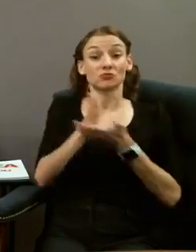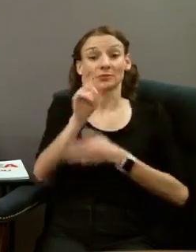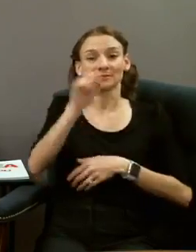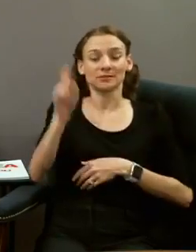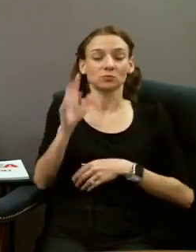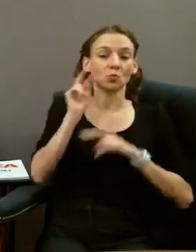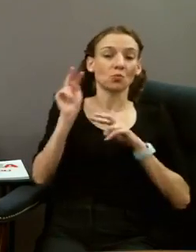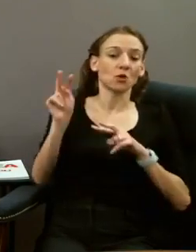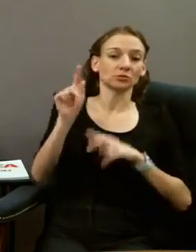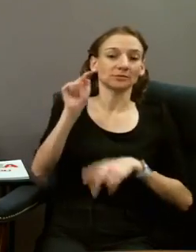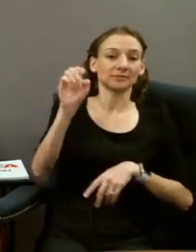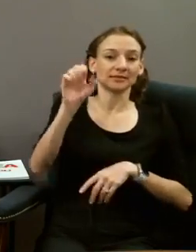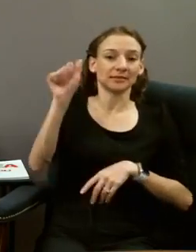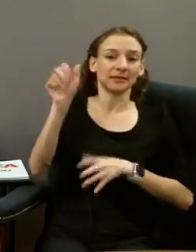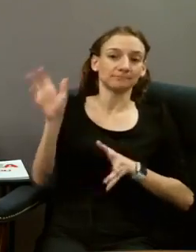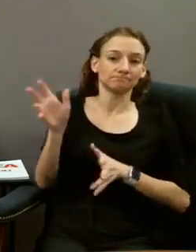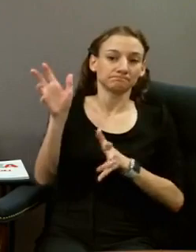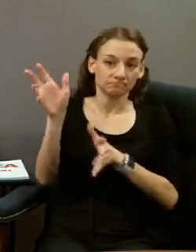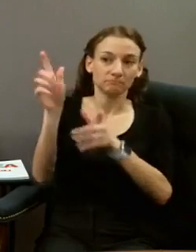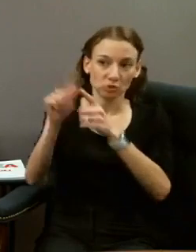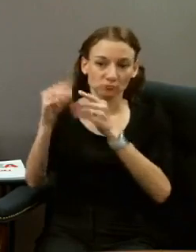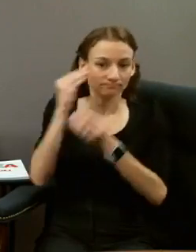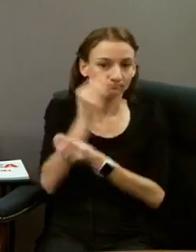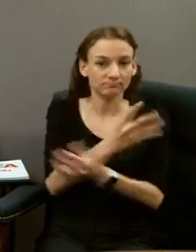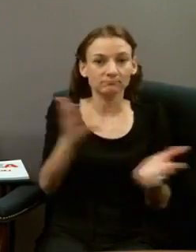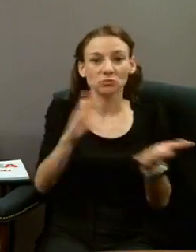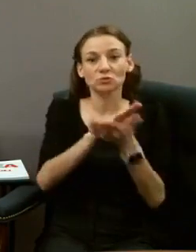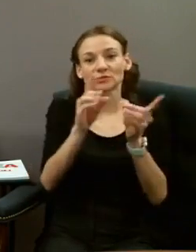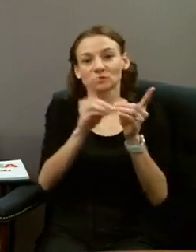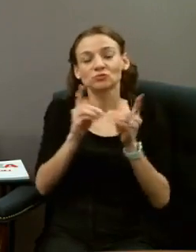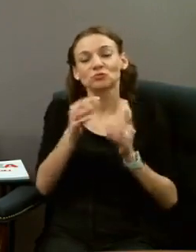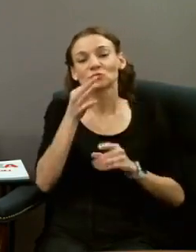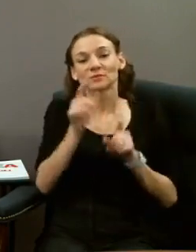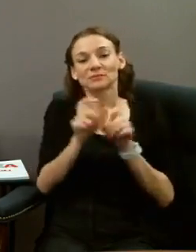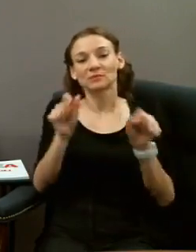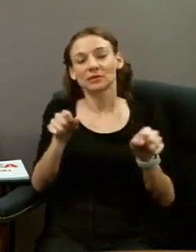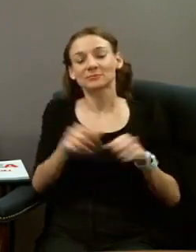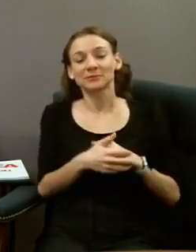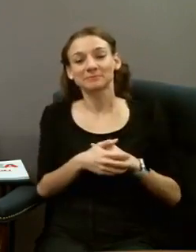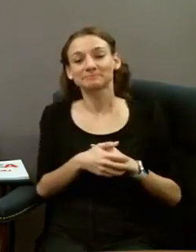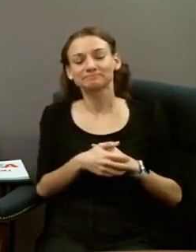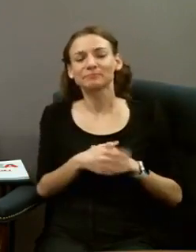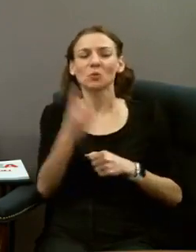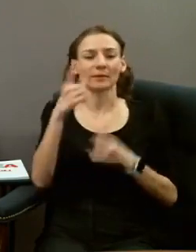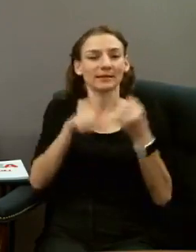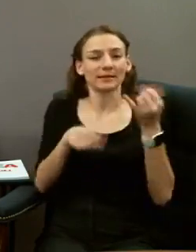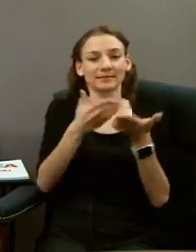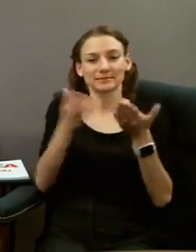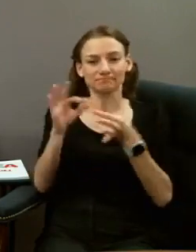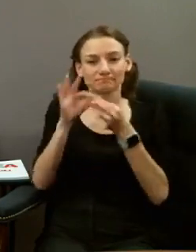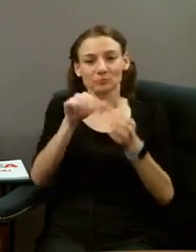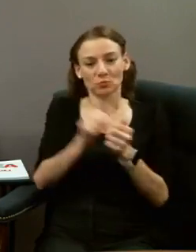to get that guidance out just as soon as possible. One final note about this legislation,